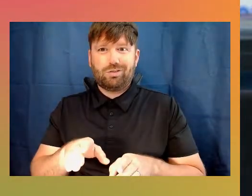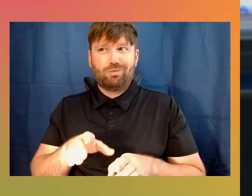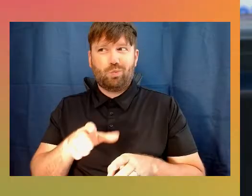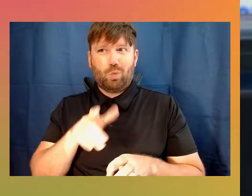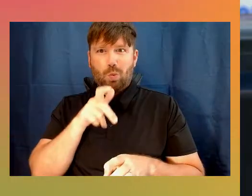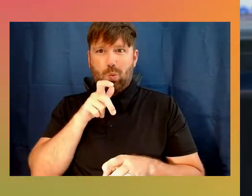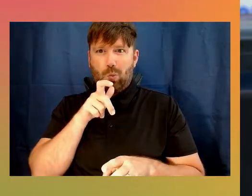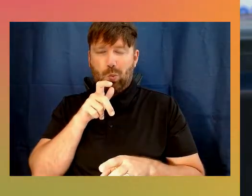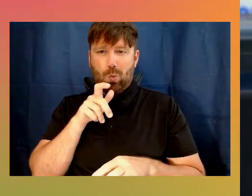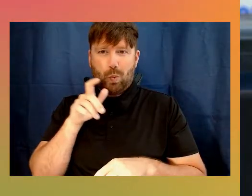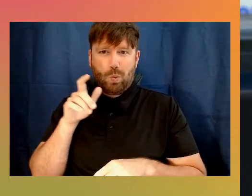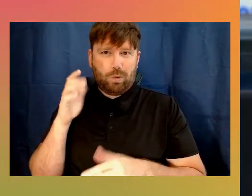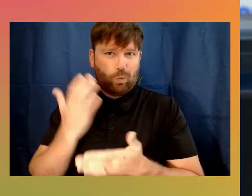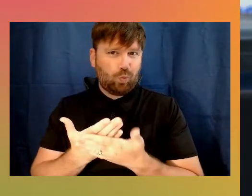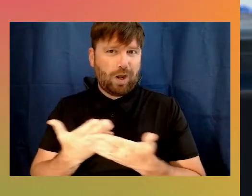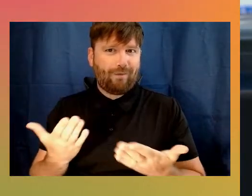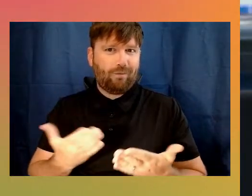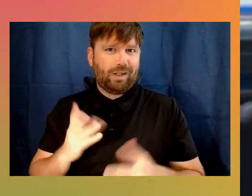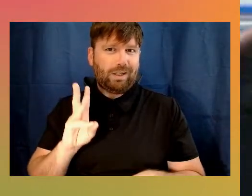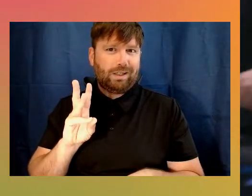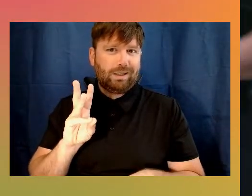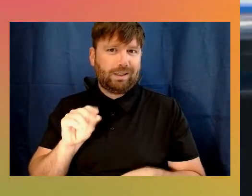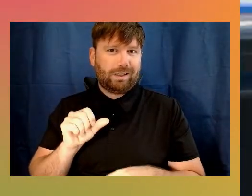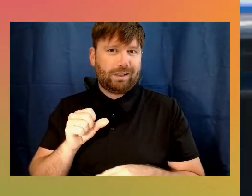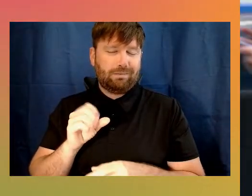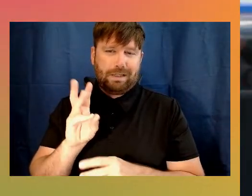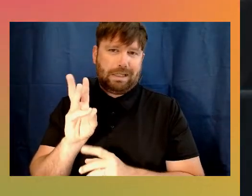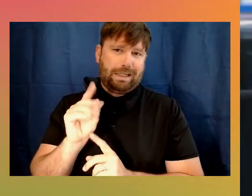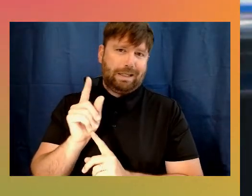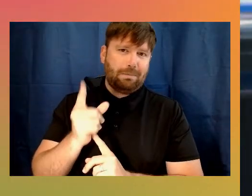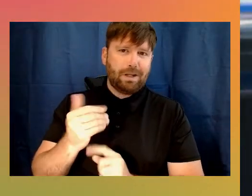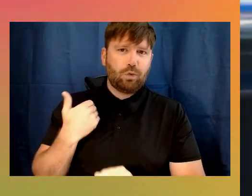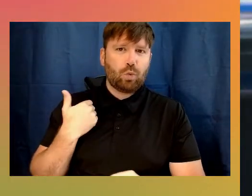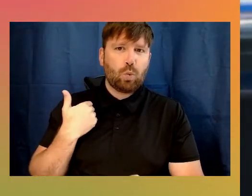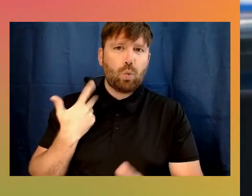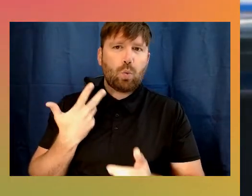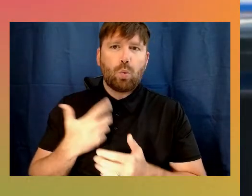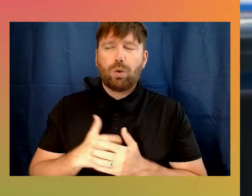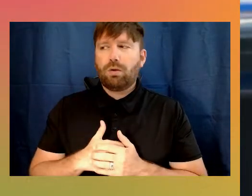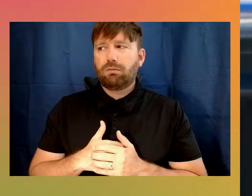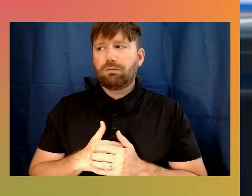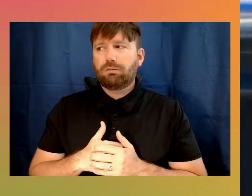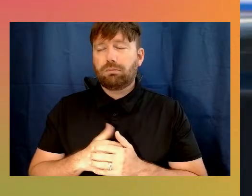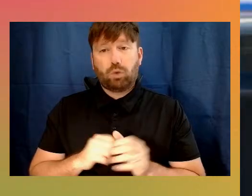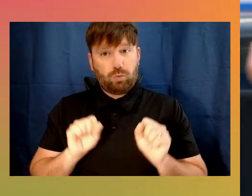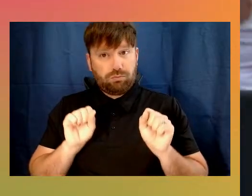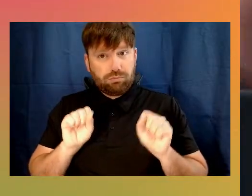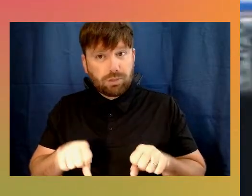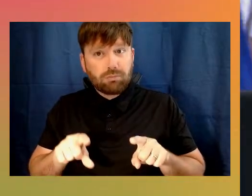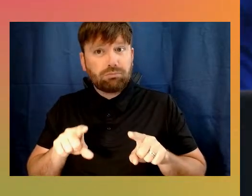YOU ARE NOT THE SAME PERSON YOU WERE WHEN YOU STEPPED ON YOUR